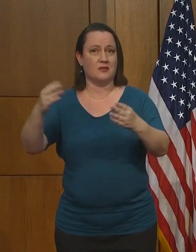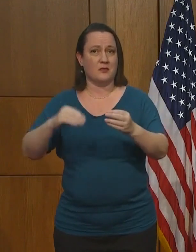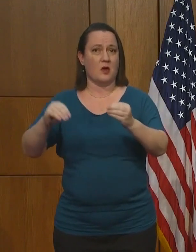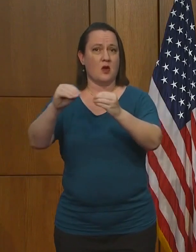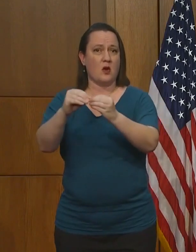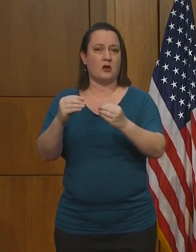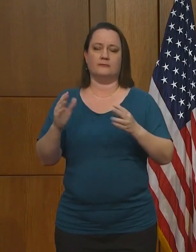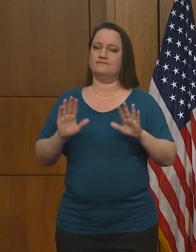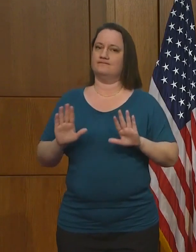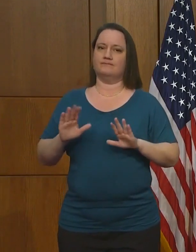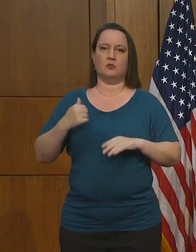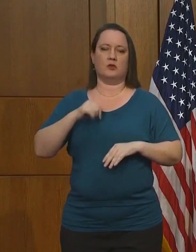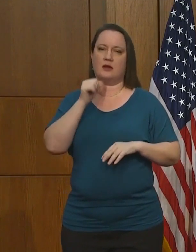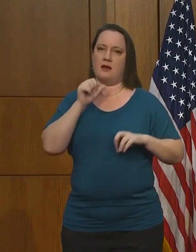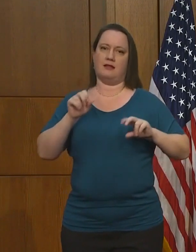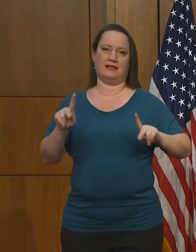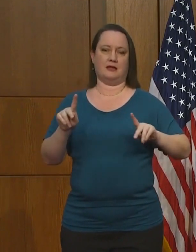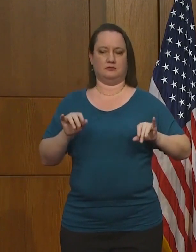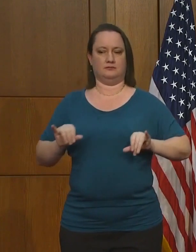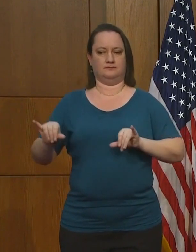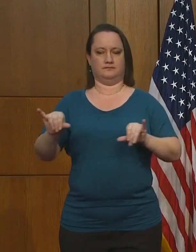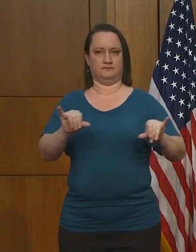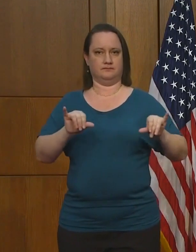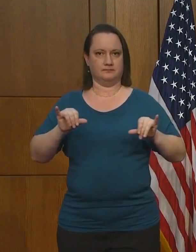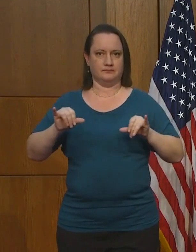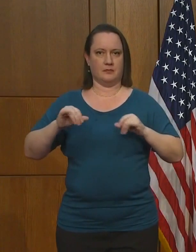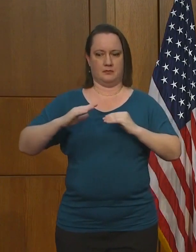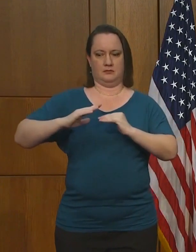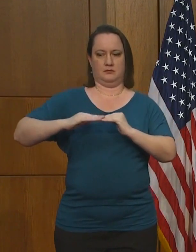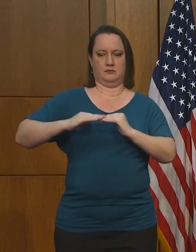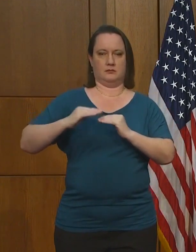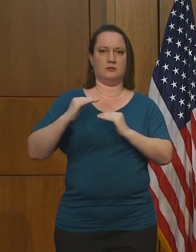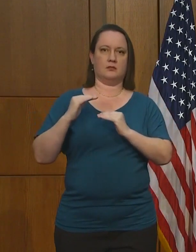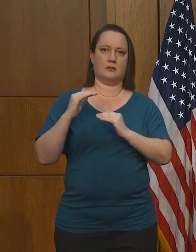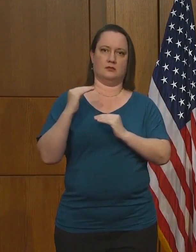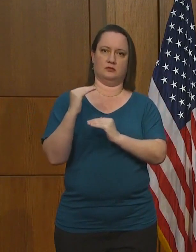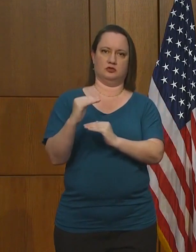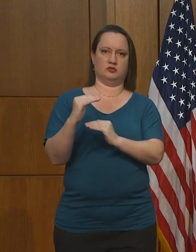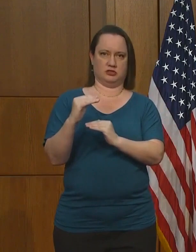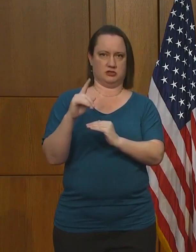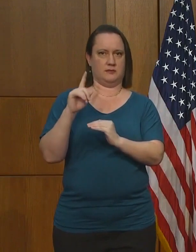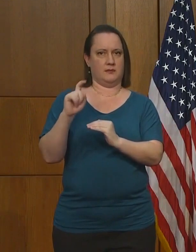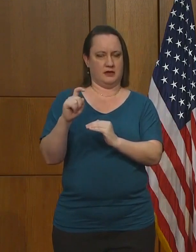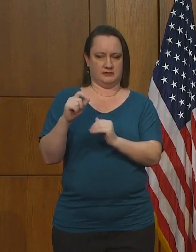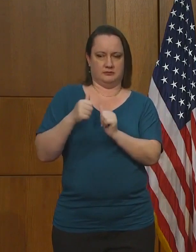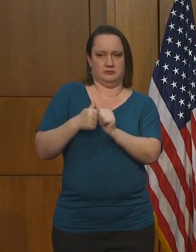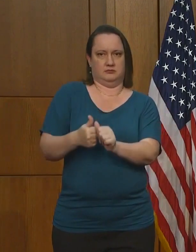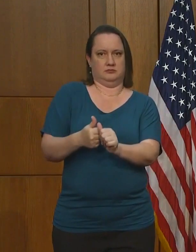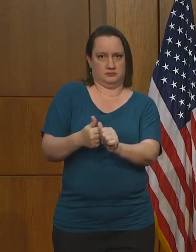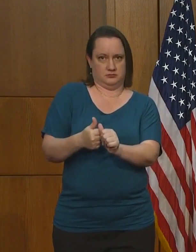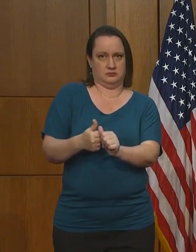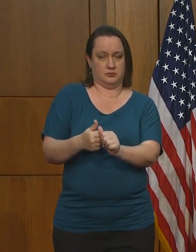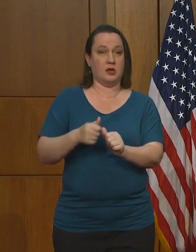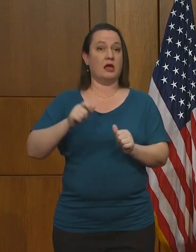FORWARD MORE QUICKLY AND THAT ANSWER THAT IS WE'RE WE'RE NOT ALLOWING THAT- WE HAVE THE